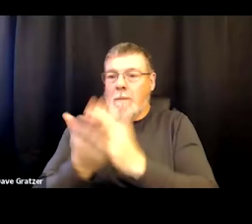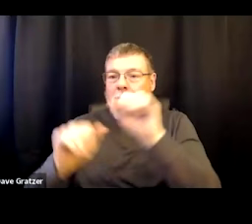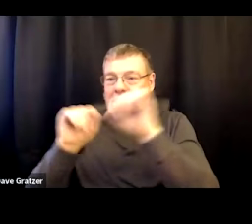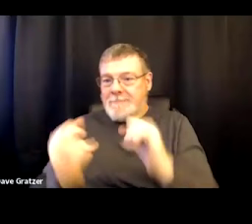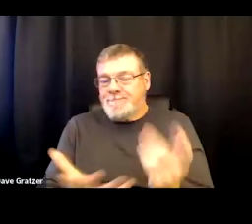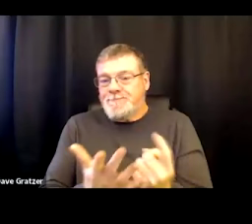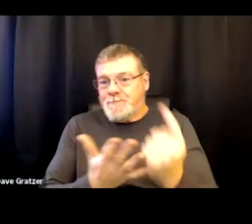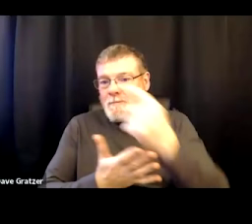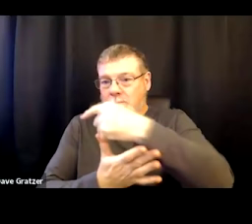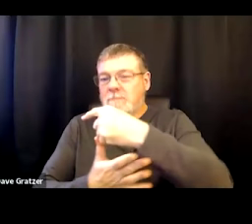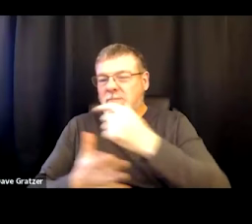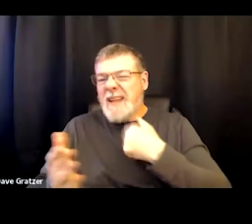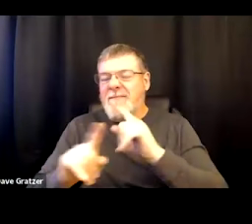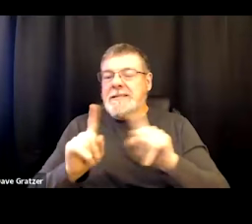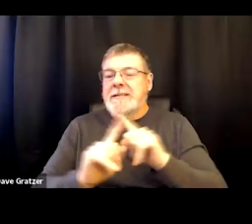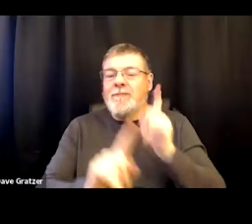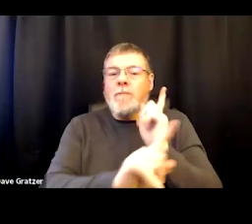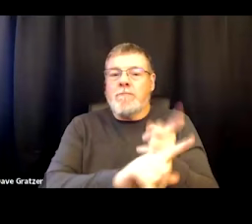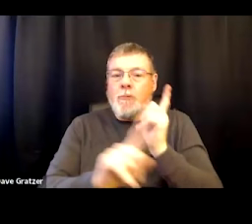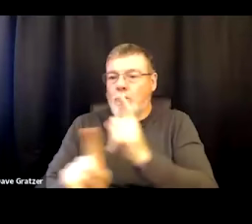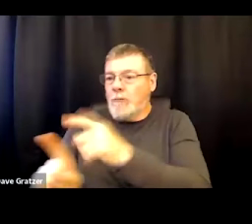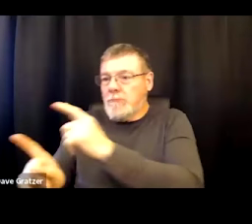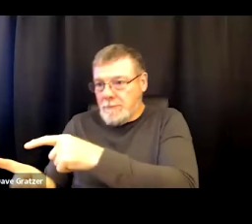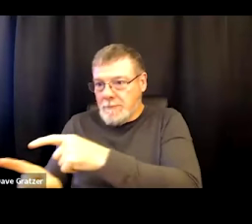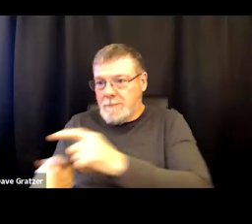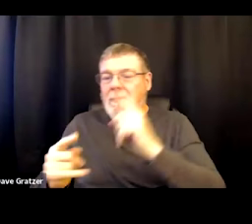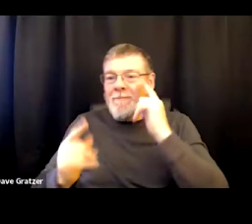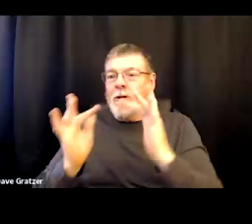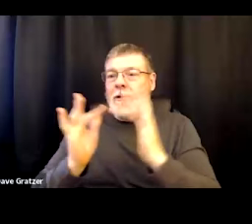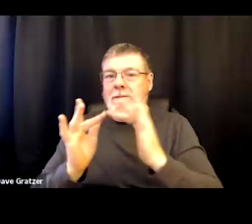And so we wanna have multiple points of contact to look at screening and assessment.